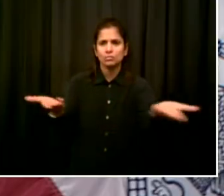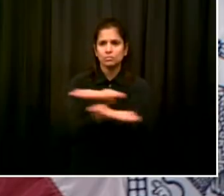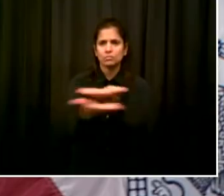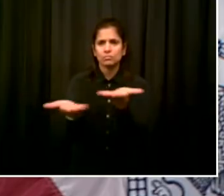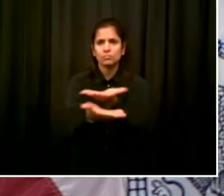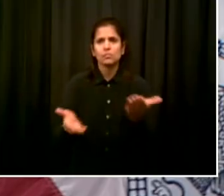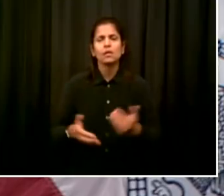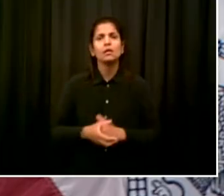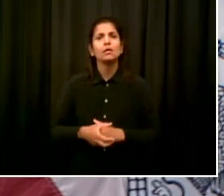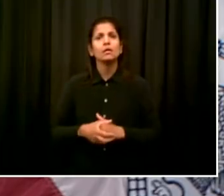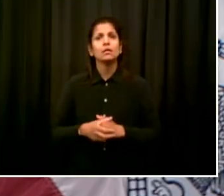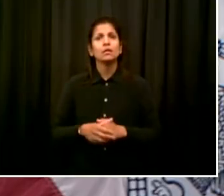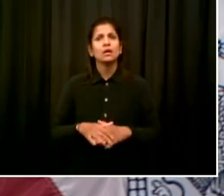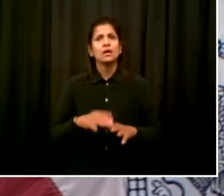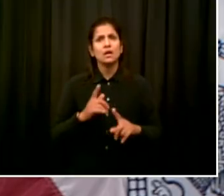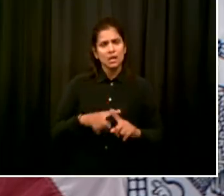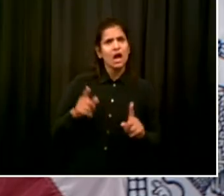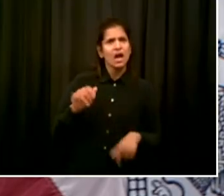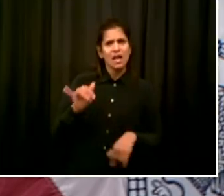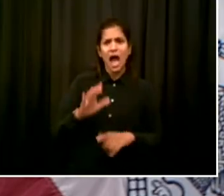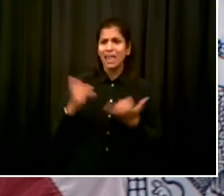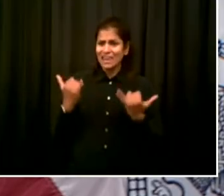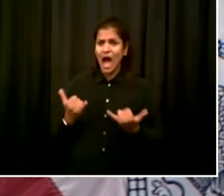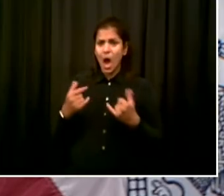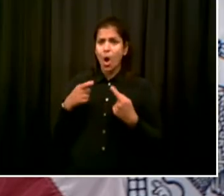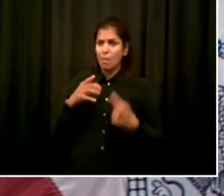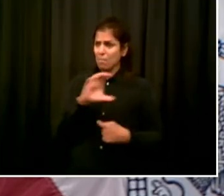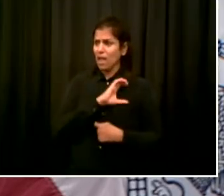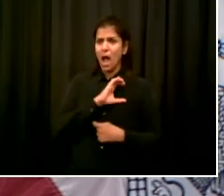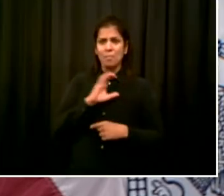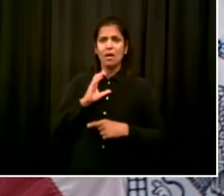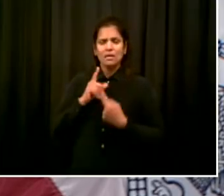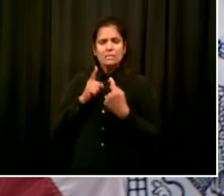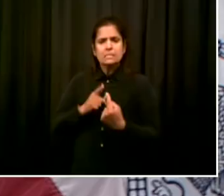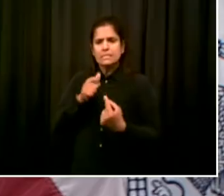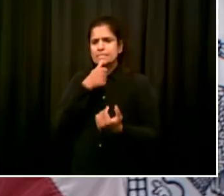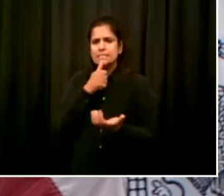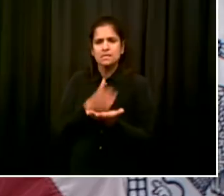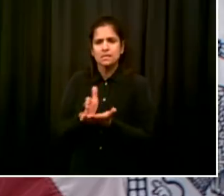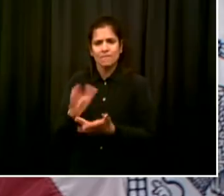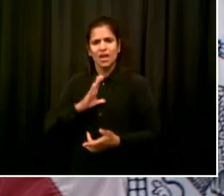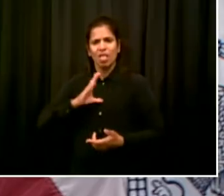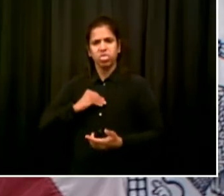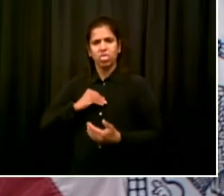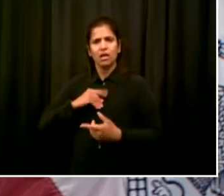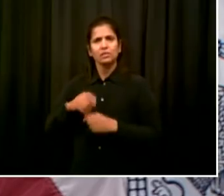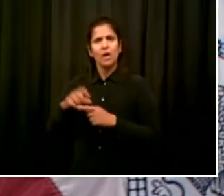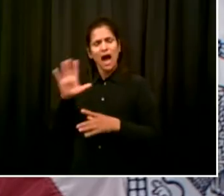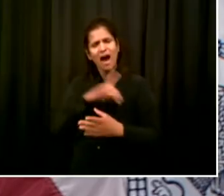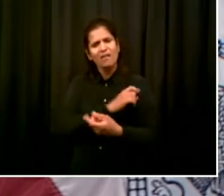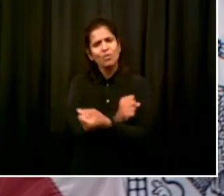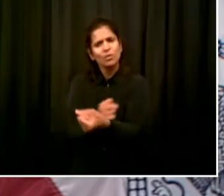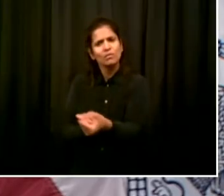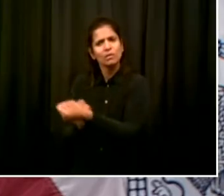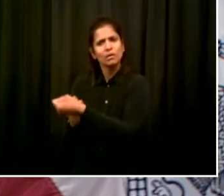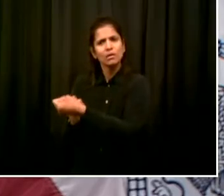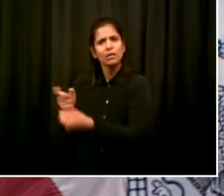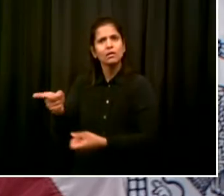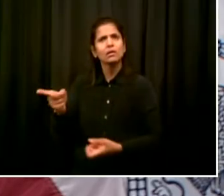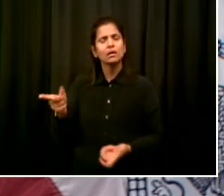THAT EVERY SINGLE TIME WHEN I GO OUT TO COMMUNITIES AND TALK TO REAL PE OPLE . I THINK THERE ARE REAL CHALLENGES HERE .